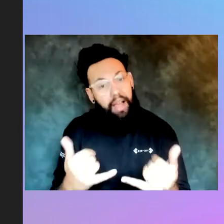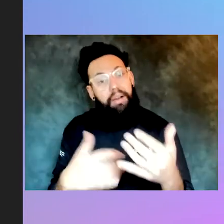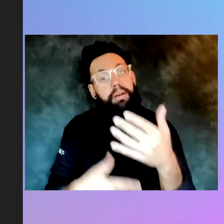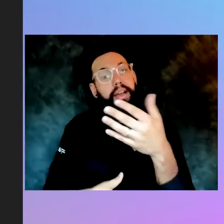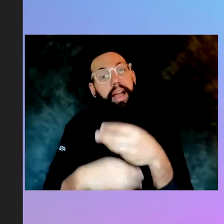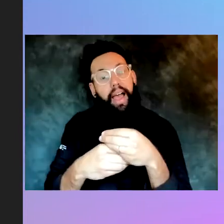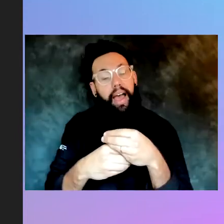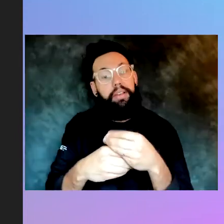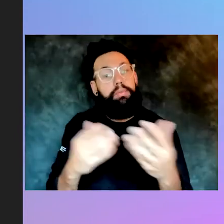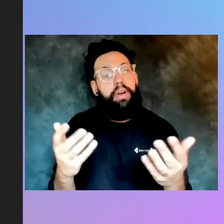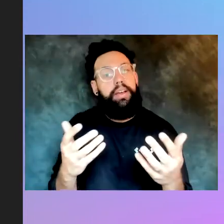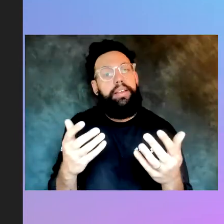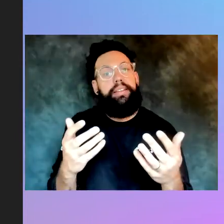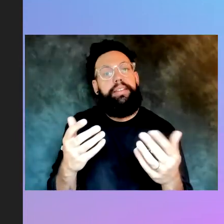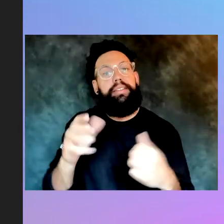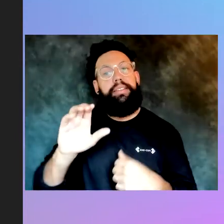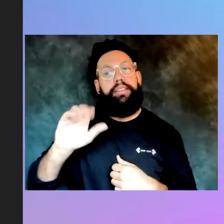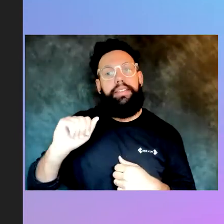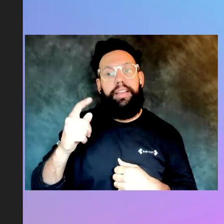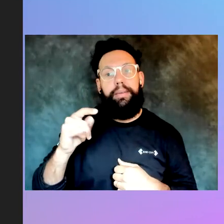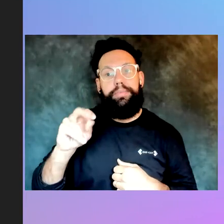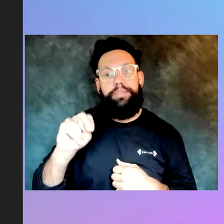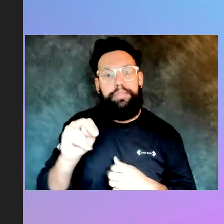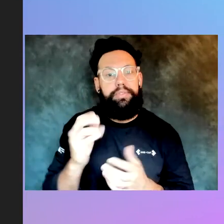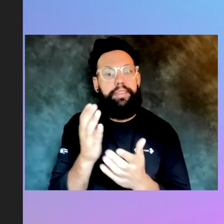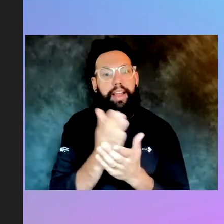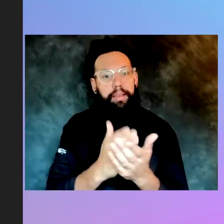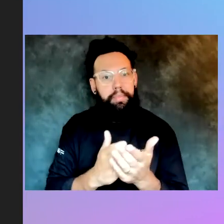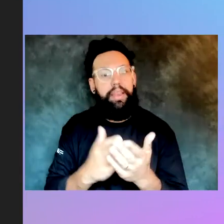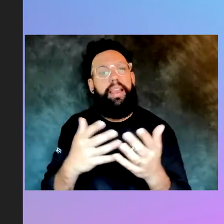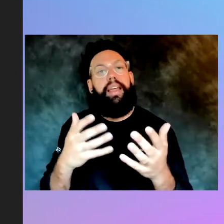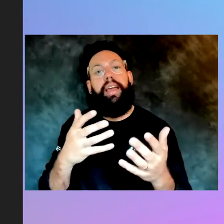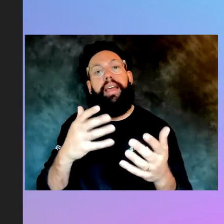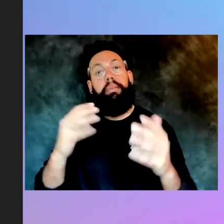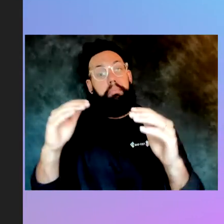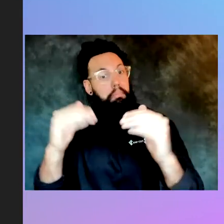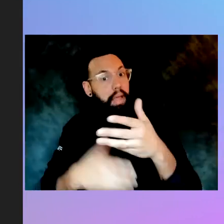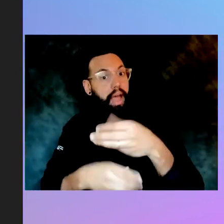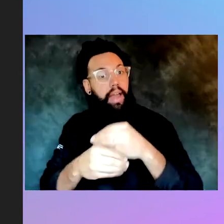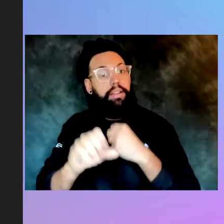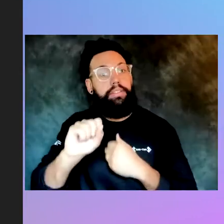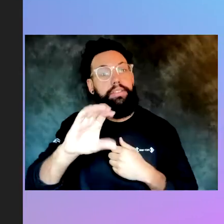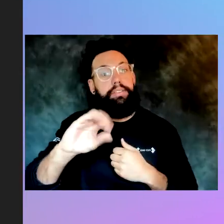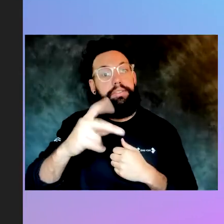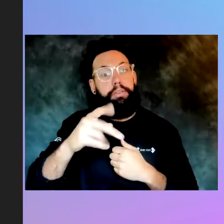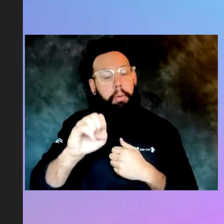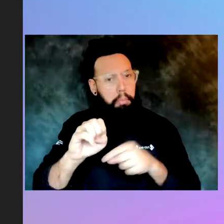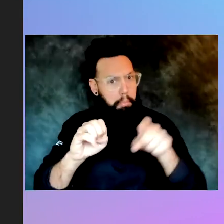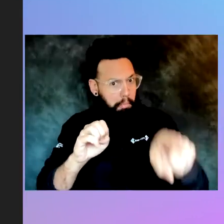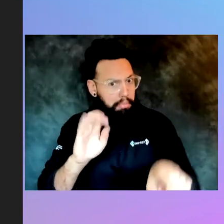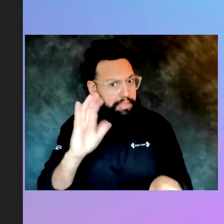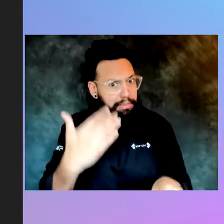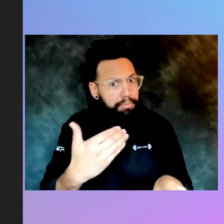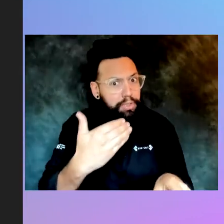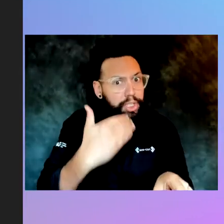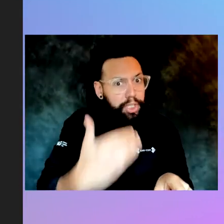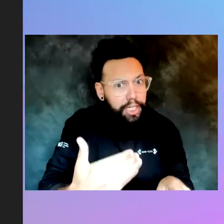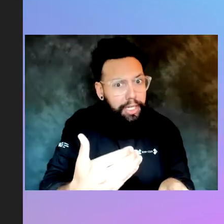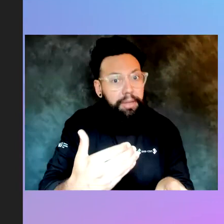attributes to the th elements. This certainly looks good, but how can we be sure this is